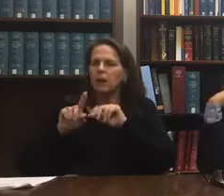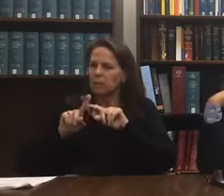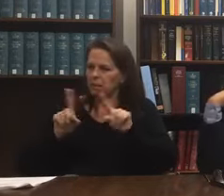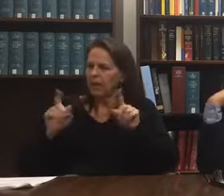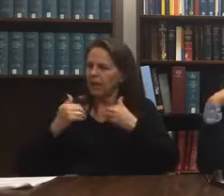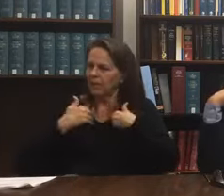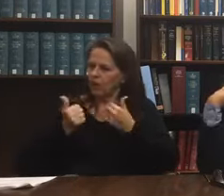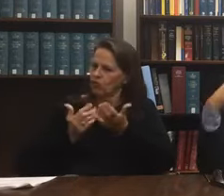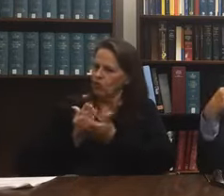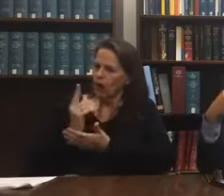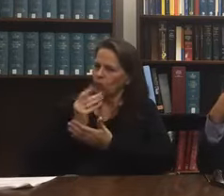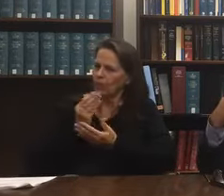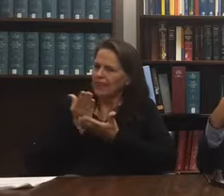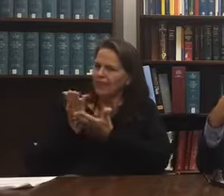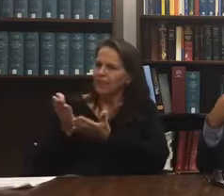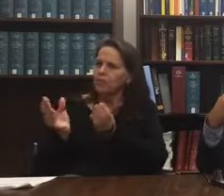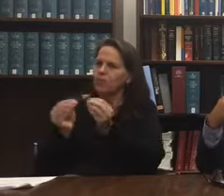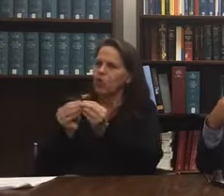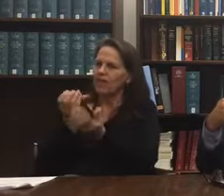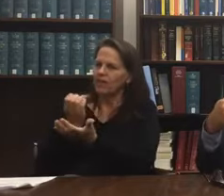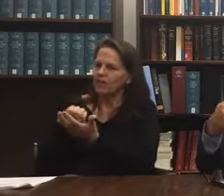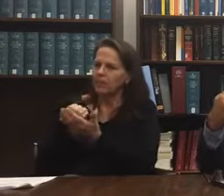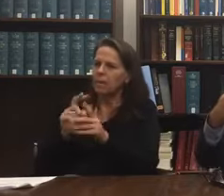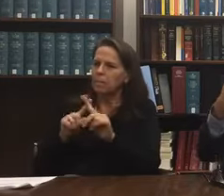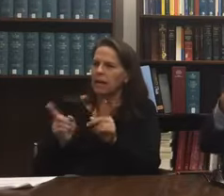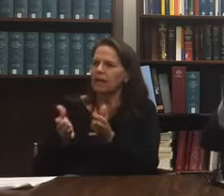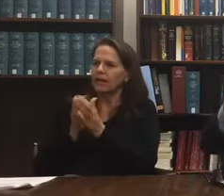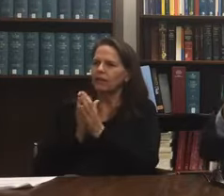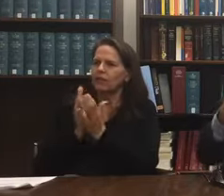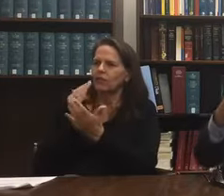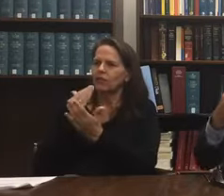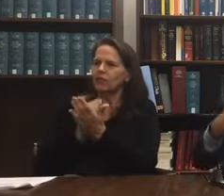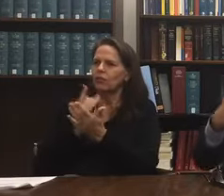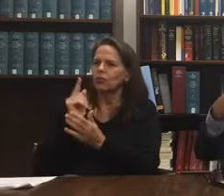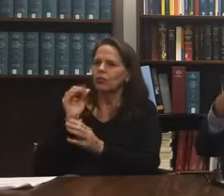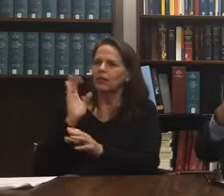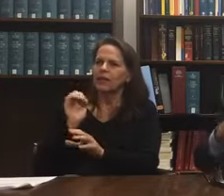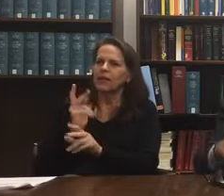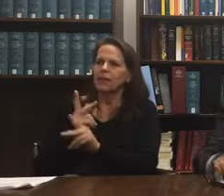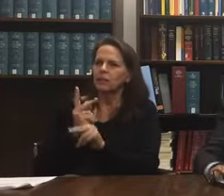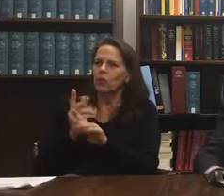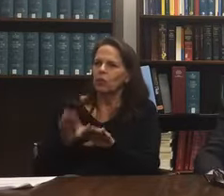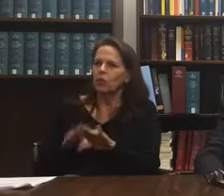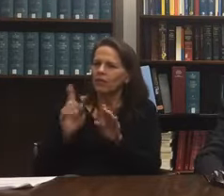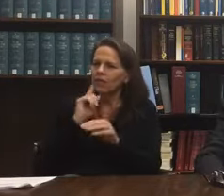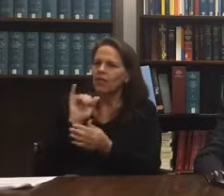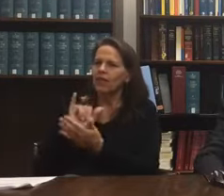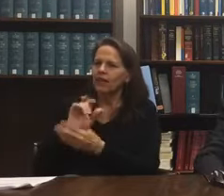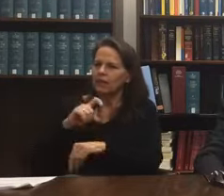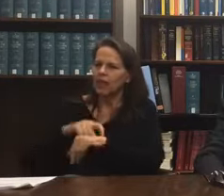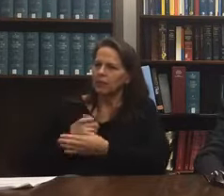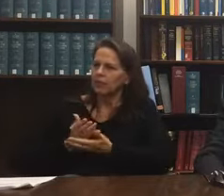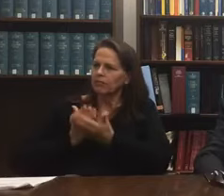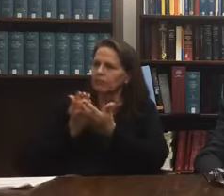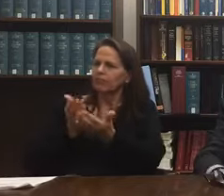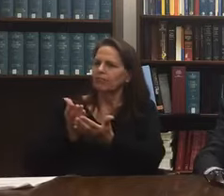additional evidence so you just asked for the record to be kept open for a certain period of time and then you submit that evidence it's also possible